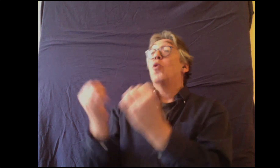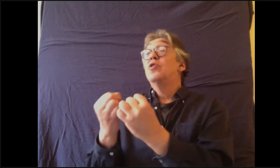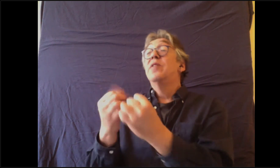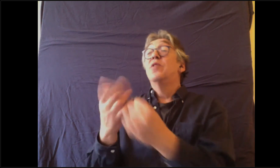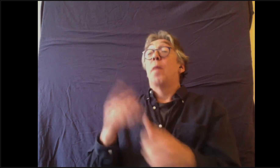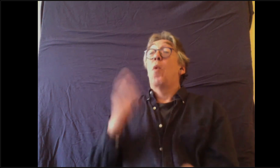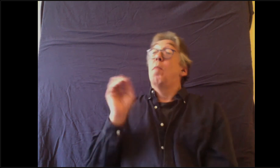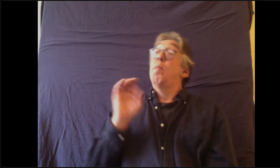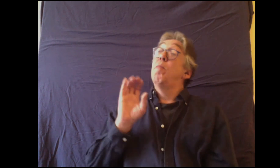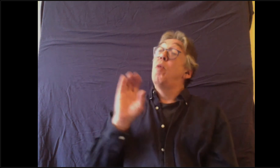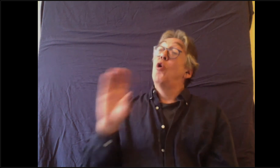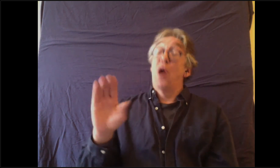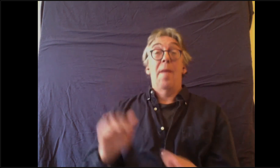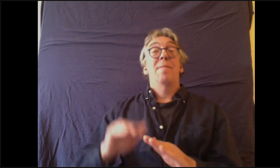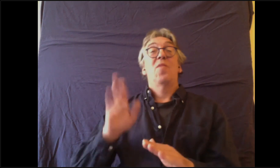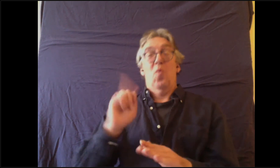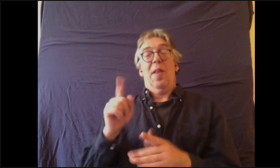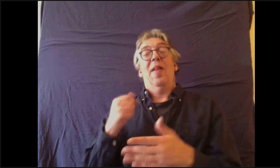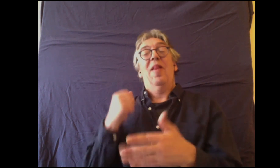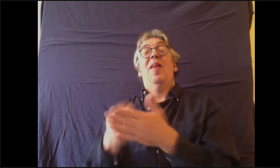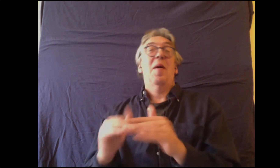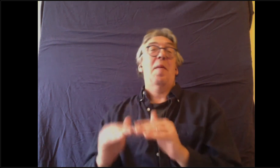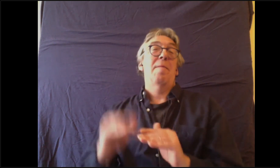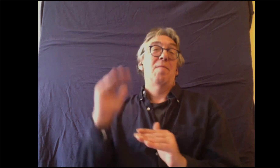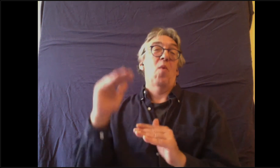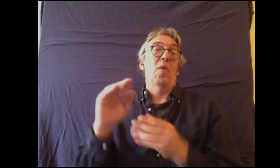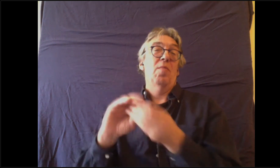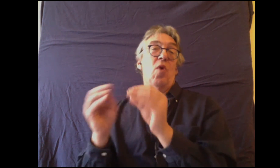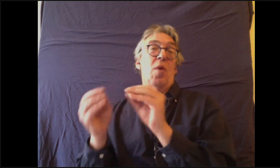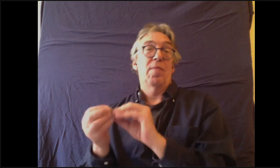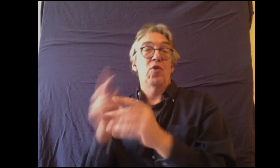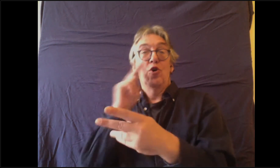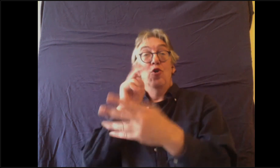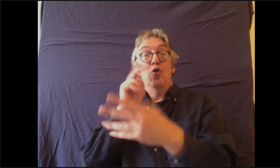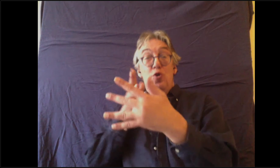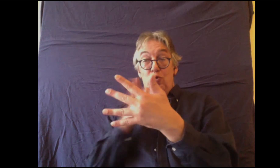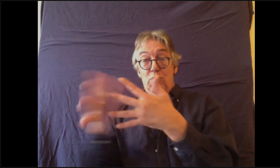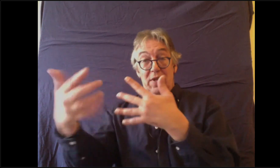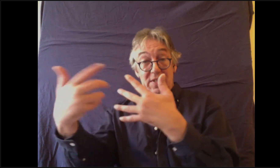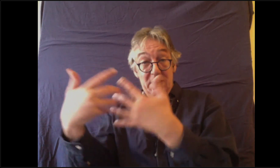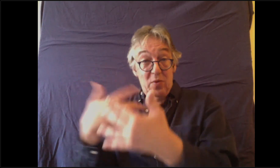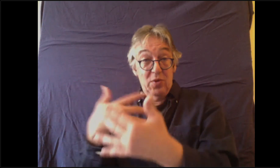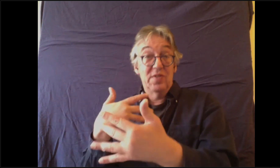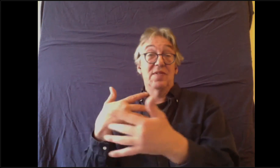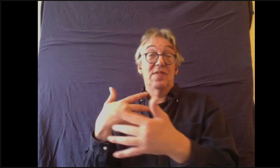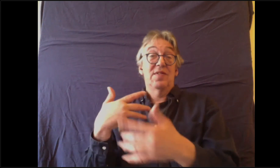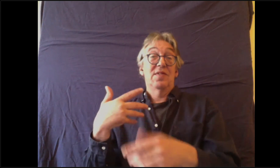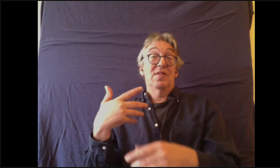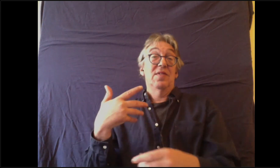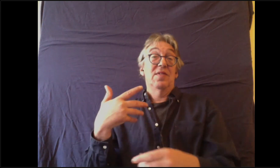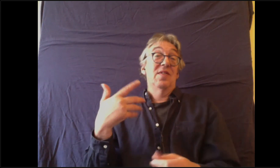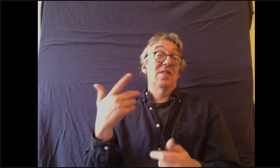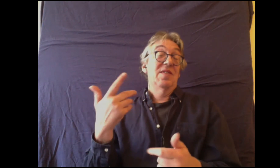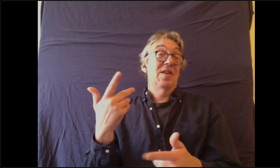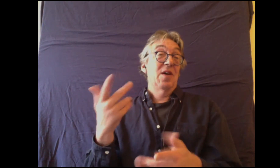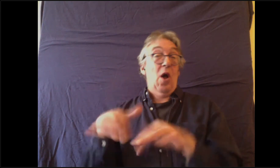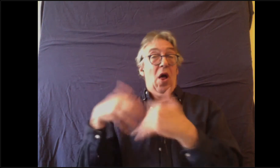the more challenges you'll have with transparency or diligence issues,